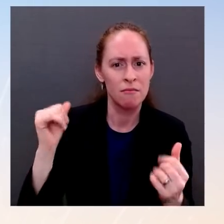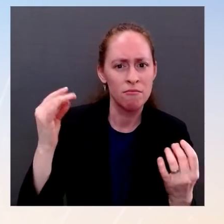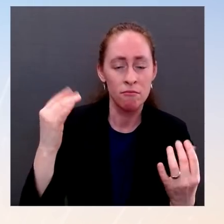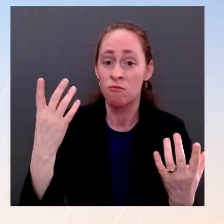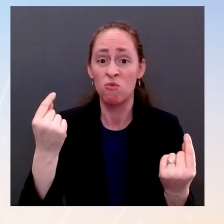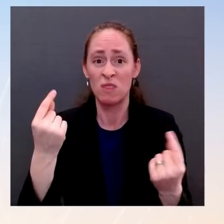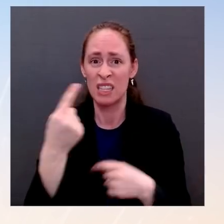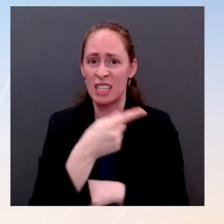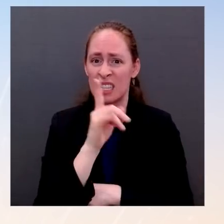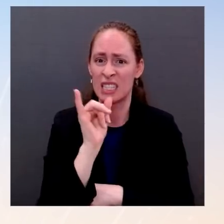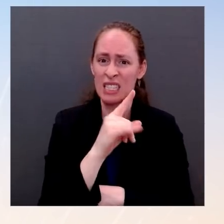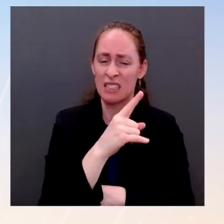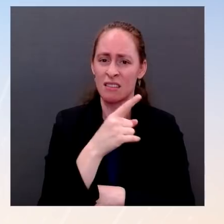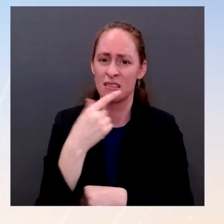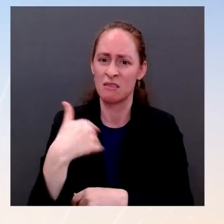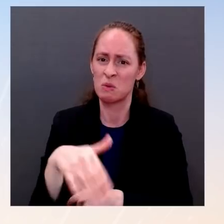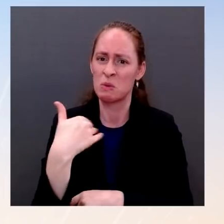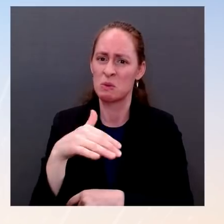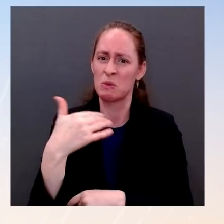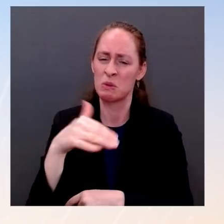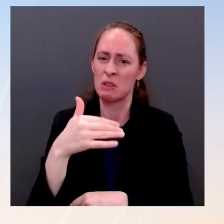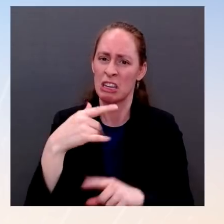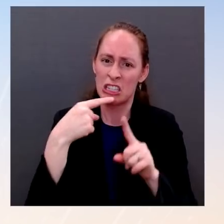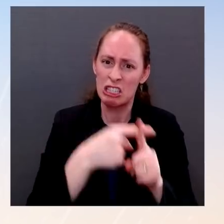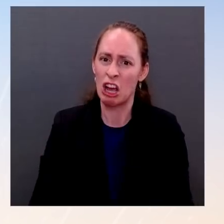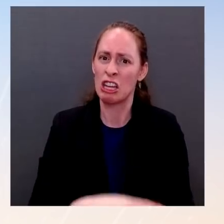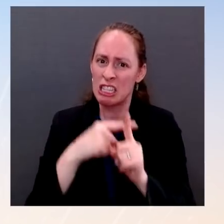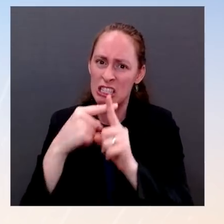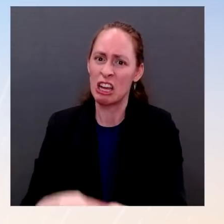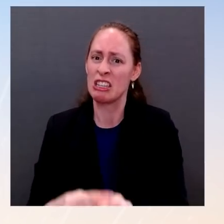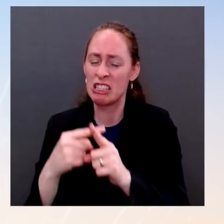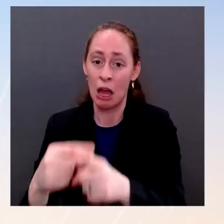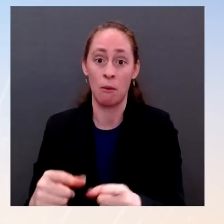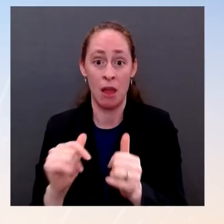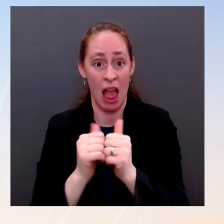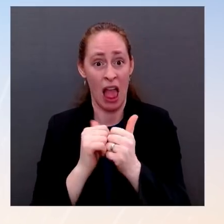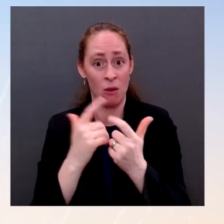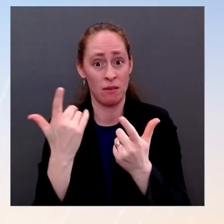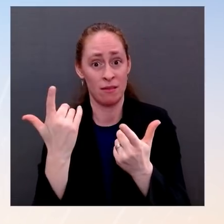The Press: I want to ask you a question about gas prices specifically. Can you explain, if there is any,